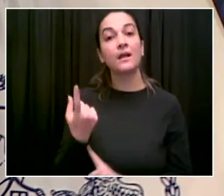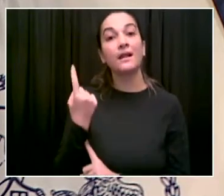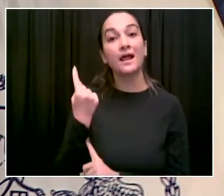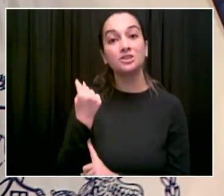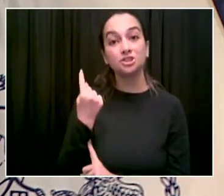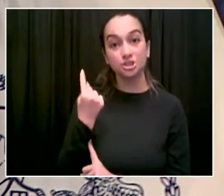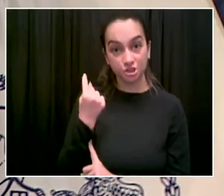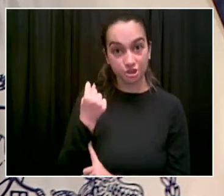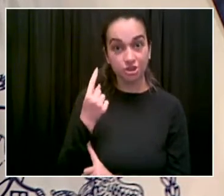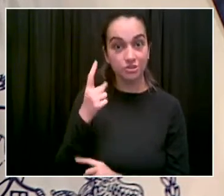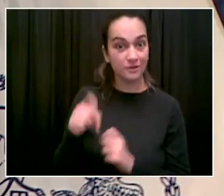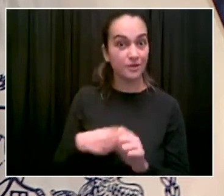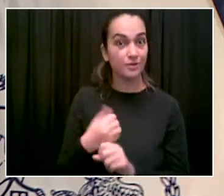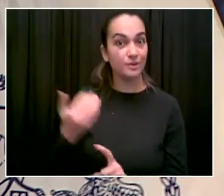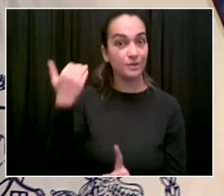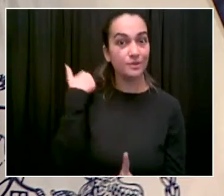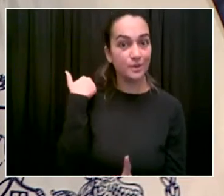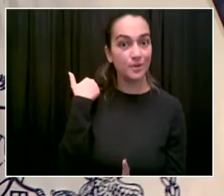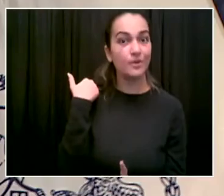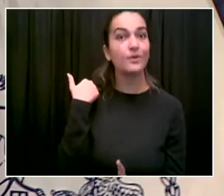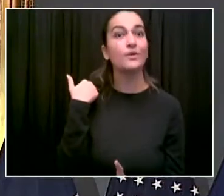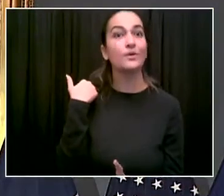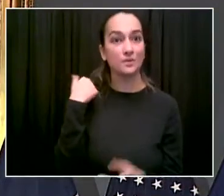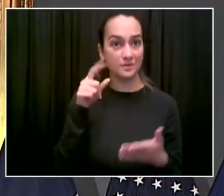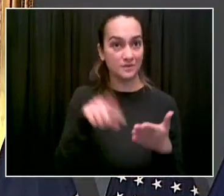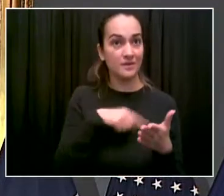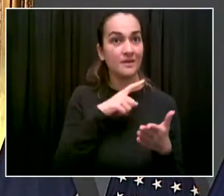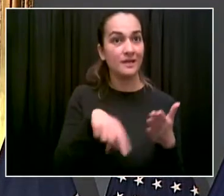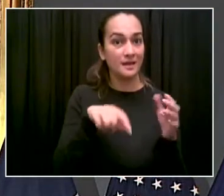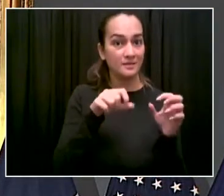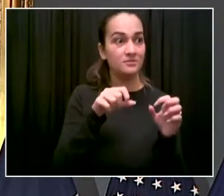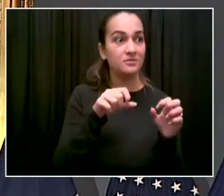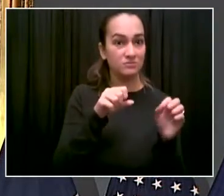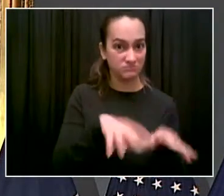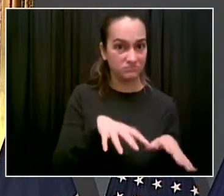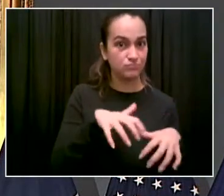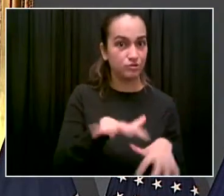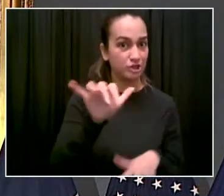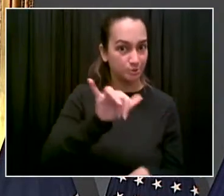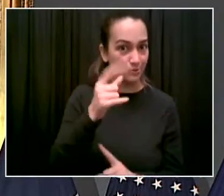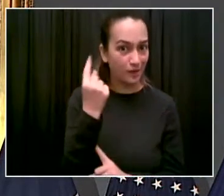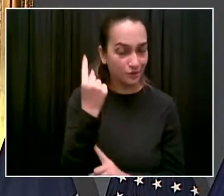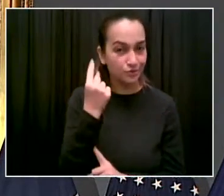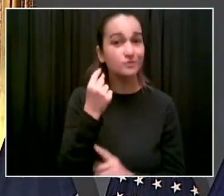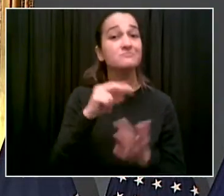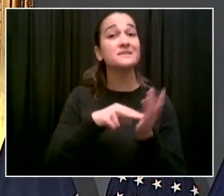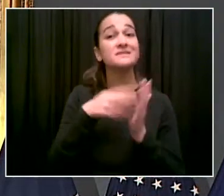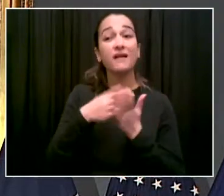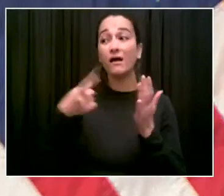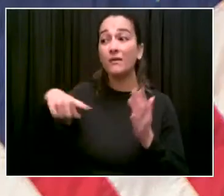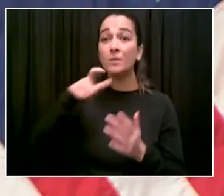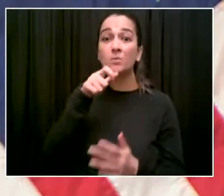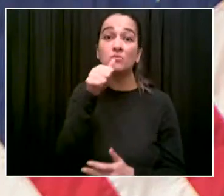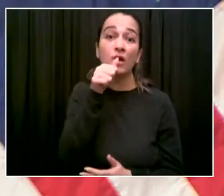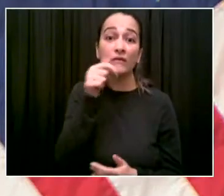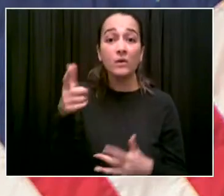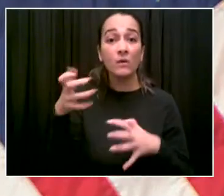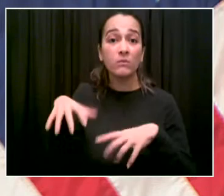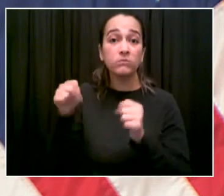AMOUNT OF PERSONNEL AND THEY DID SO EFFECTIVELY. WE LEARD NEOMFR LAST YEAR'S EXPERIENCE AND